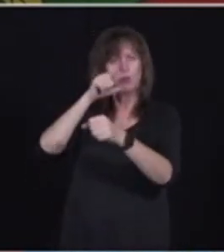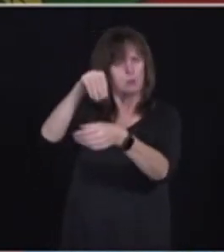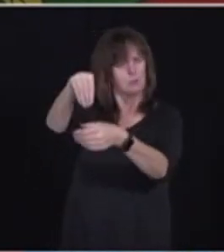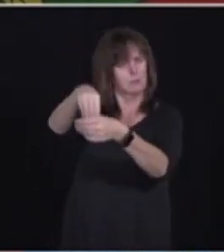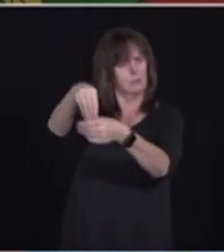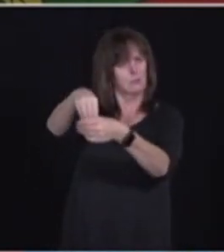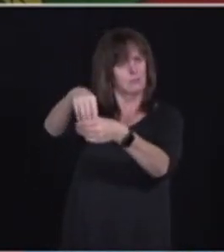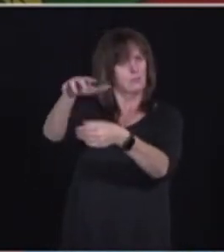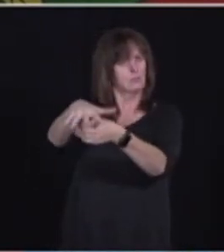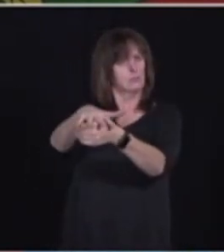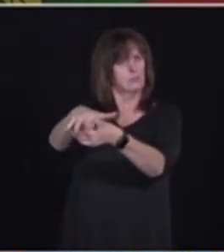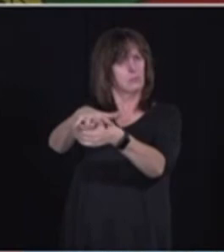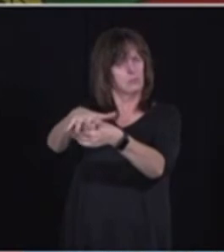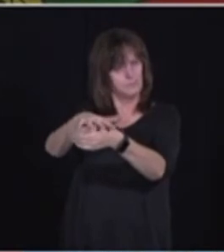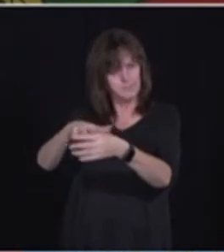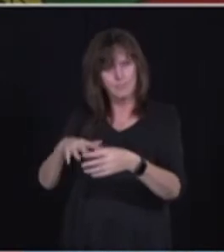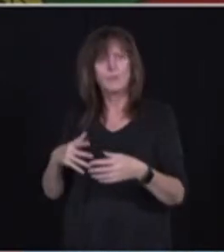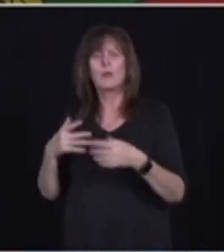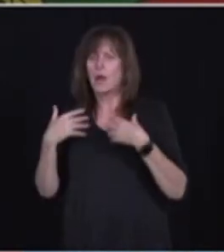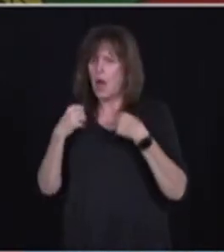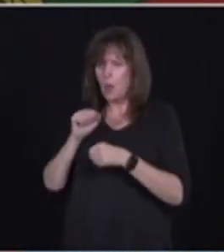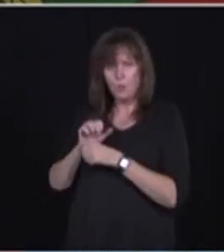health for those in those homes but also get the healthcare workers vaccinated.